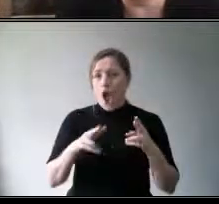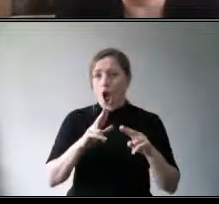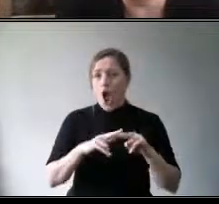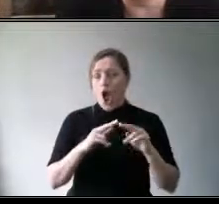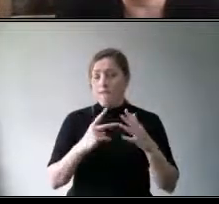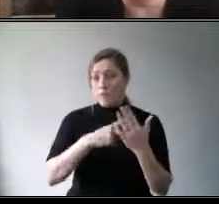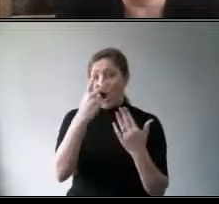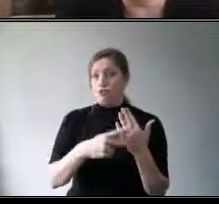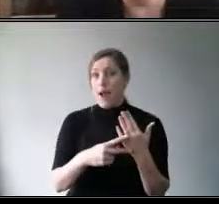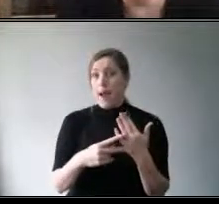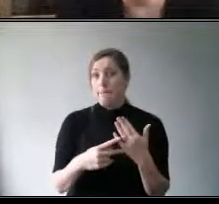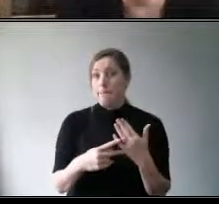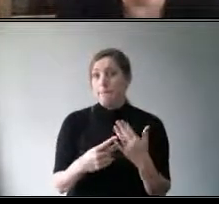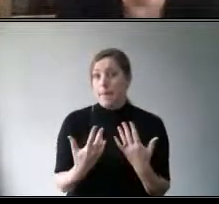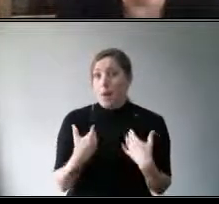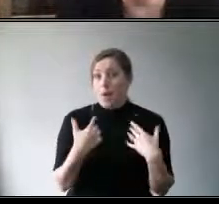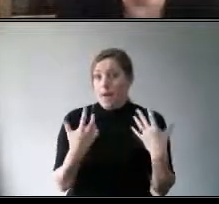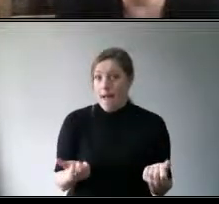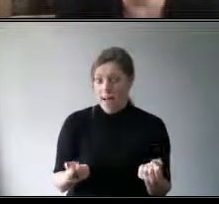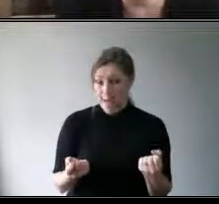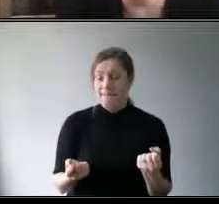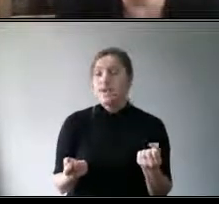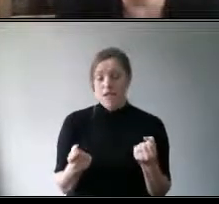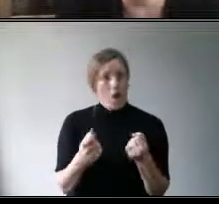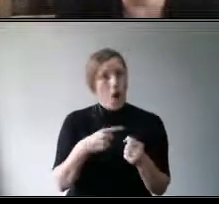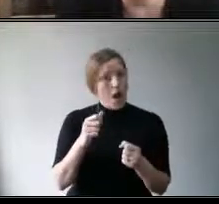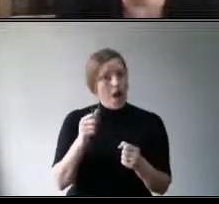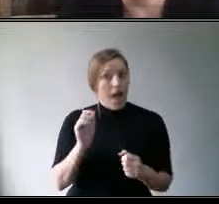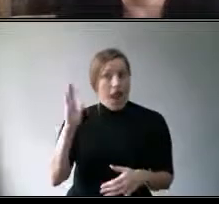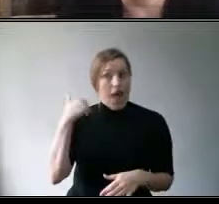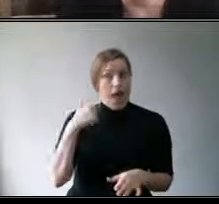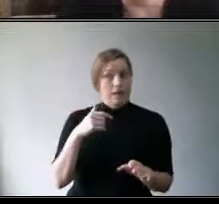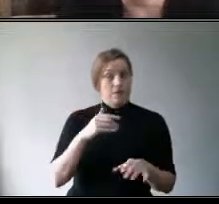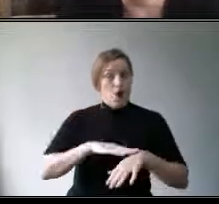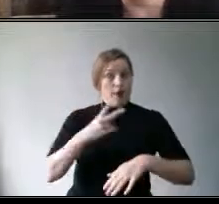happened last time and i'm sure will happen again it's definitely not a one size fits all